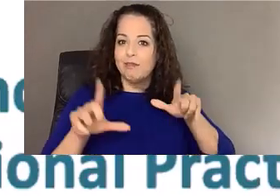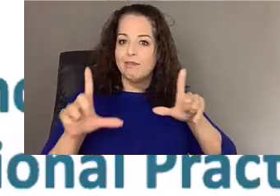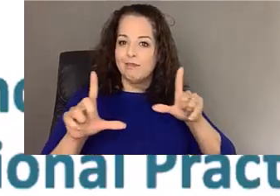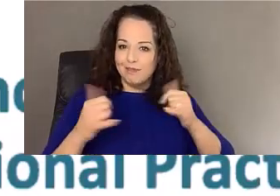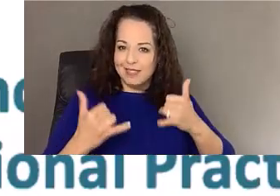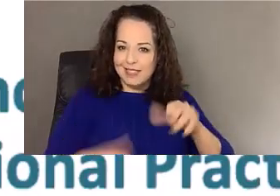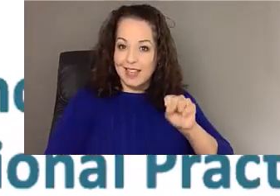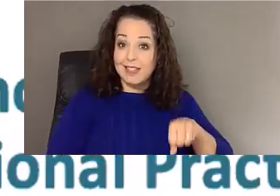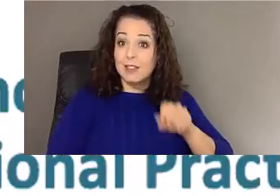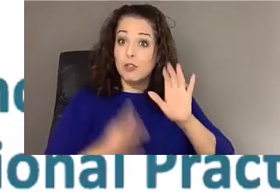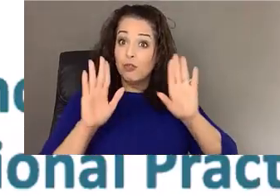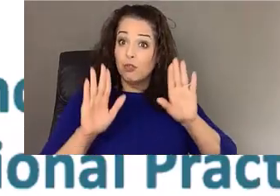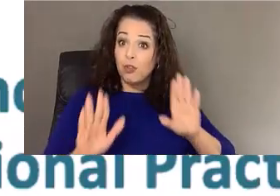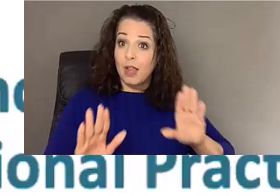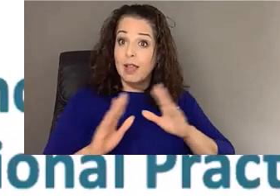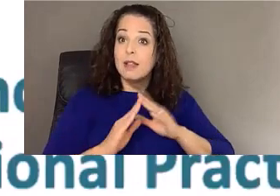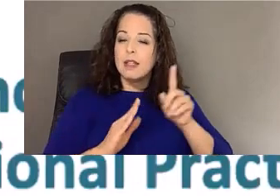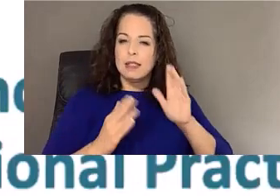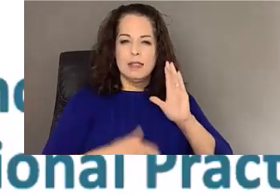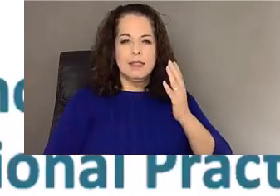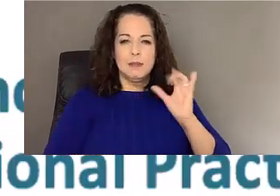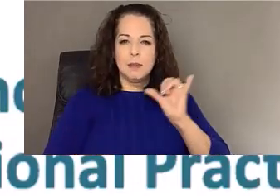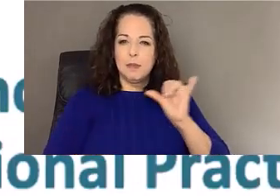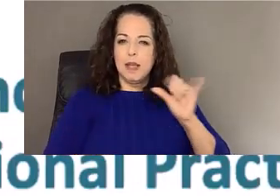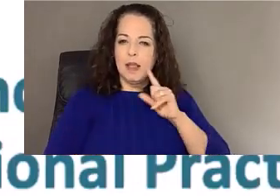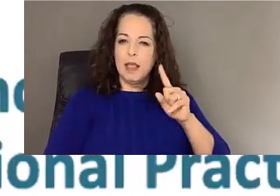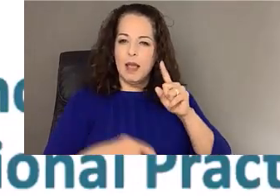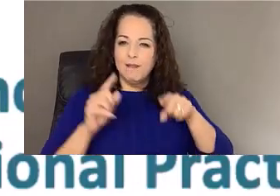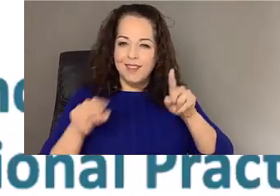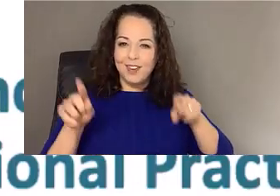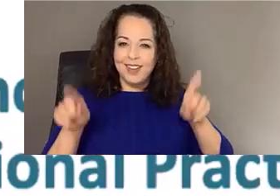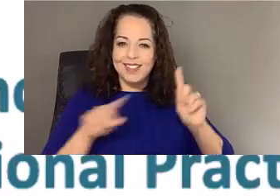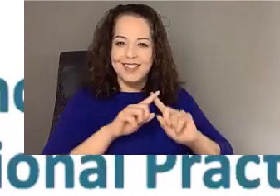So it seems to be kind of having various opinions.